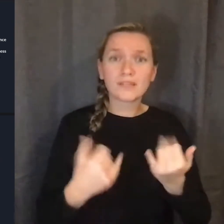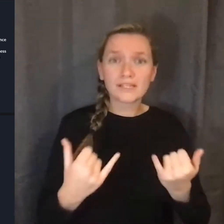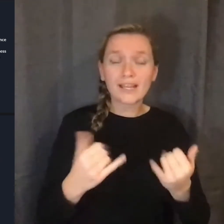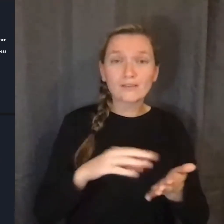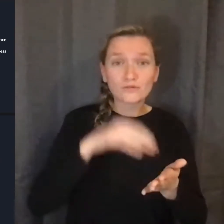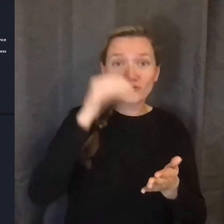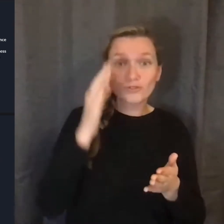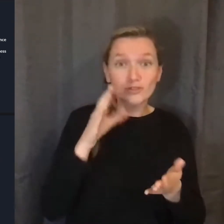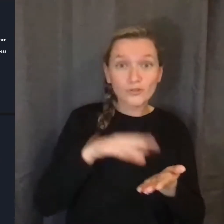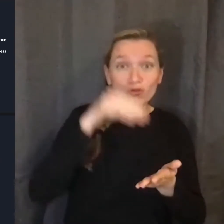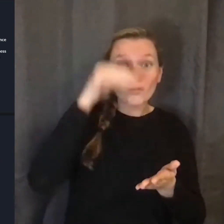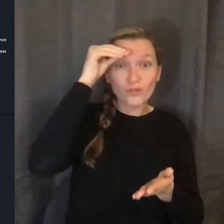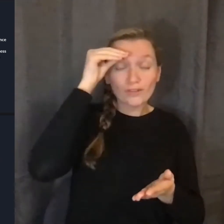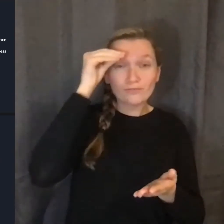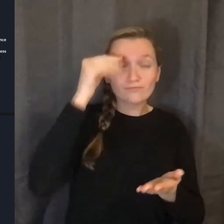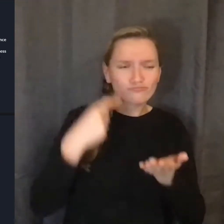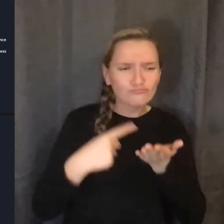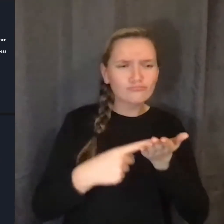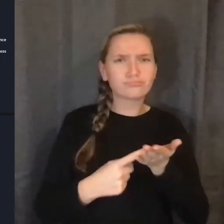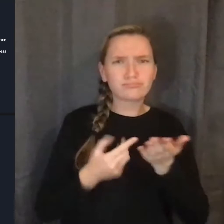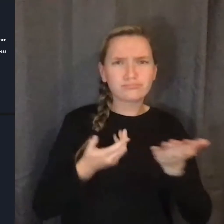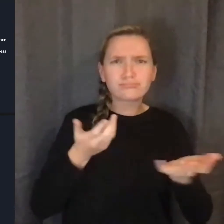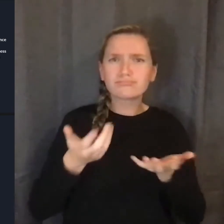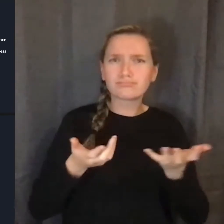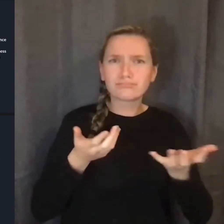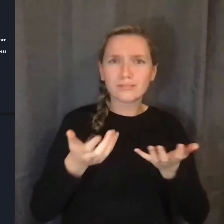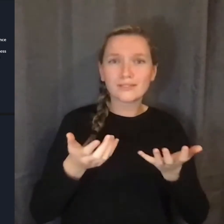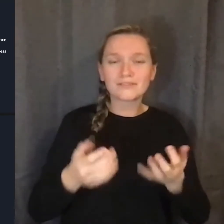Students can also have a discussion about classroom experiences.